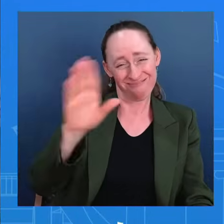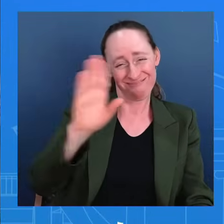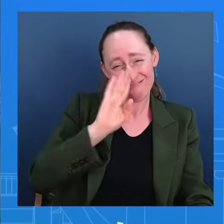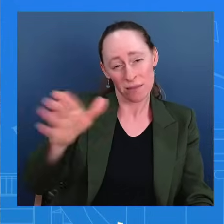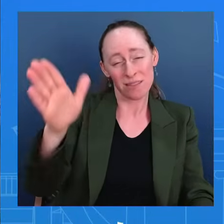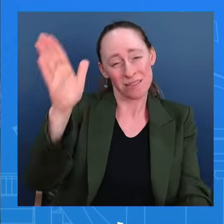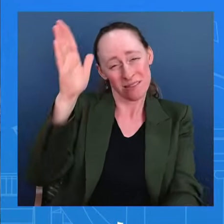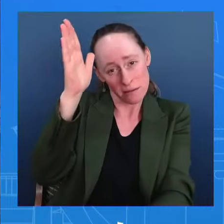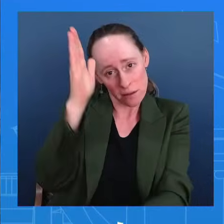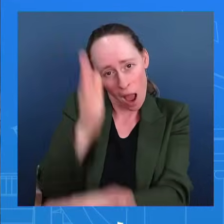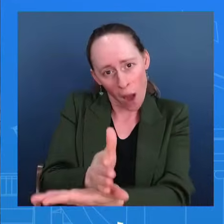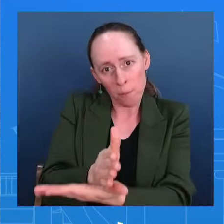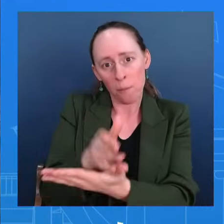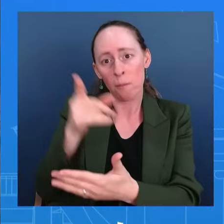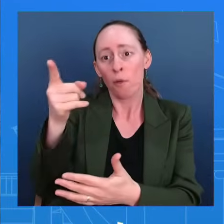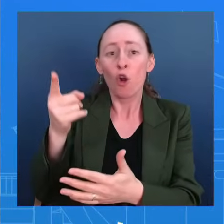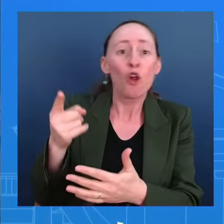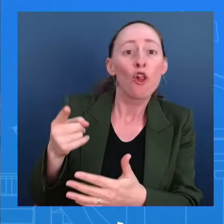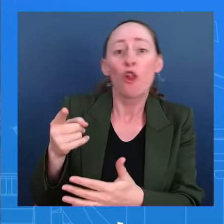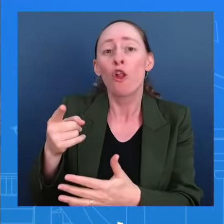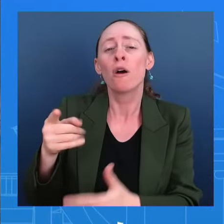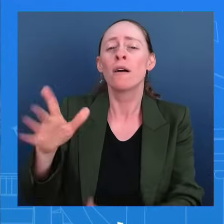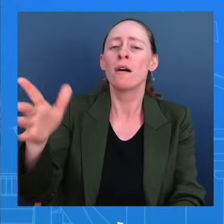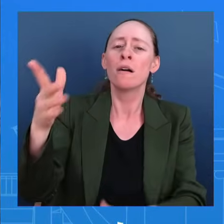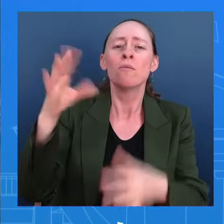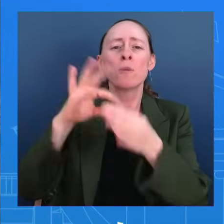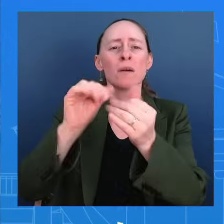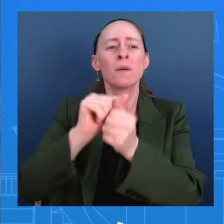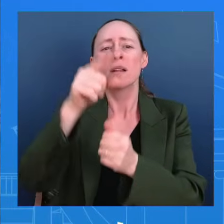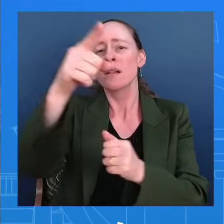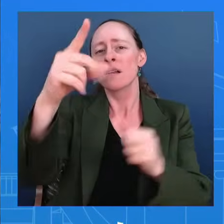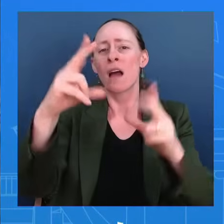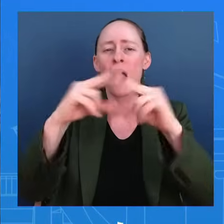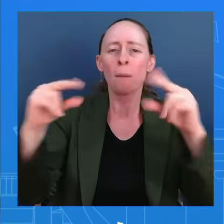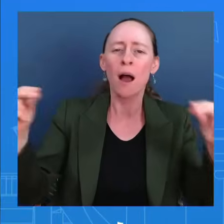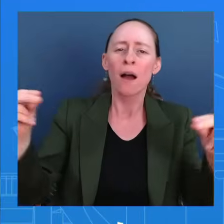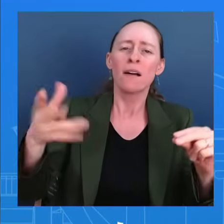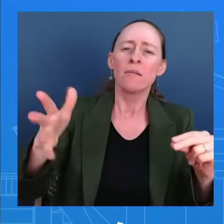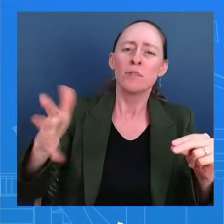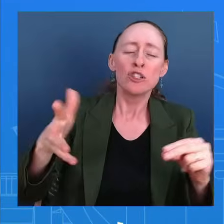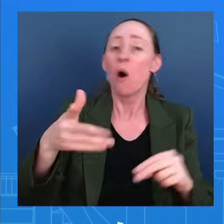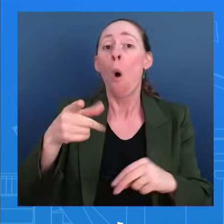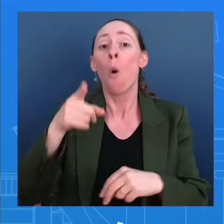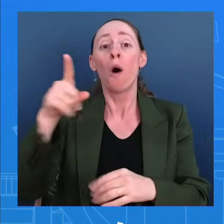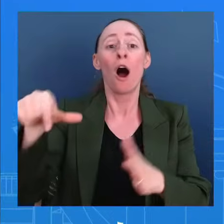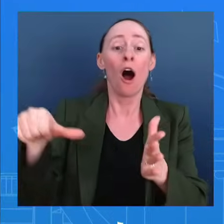or potential retaliatory strikes against Iran? Ms. Jean-Pierre: So, look, I'm going to say what I said moments ago.